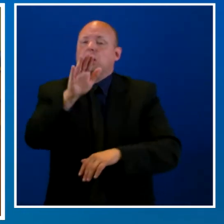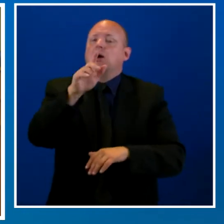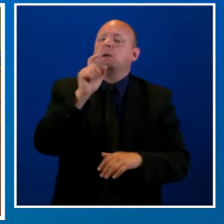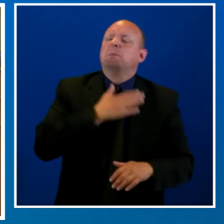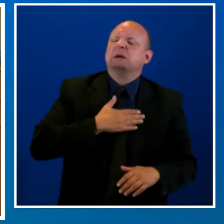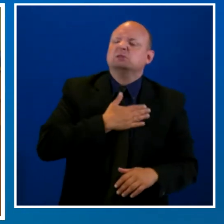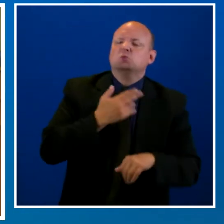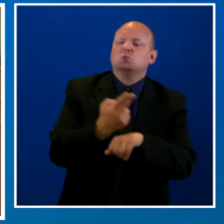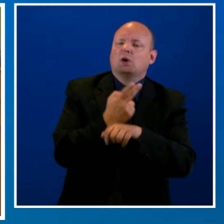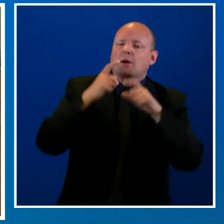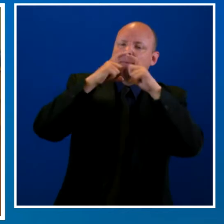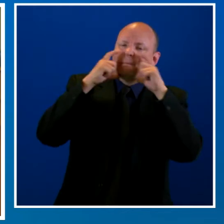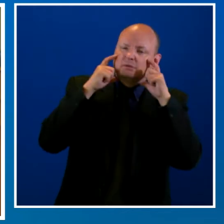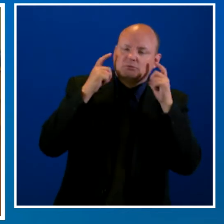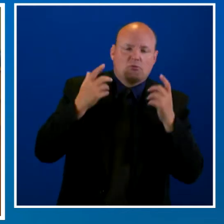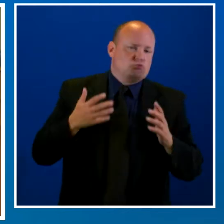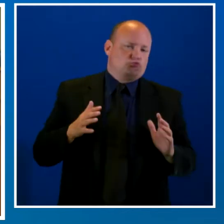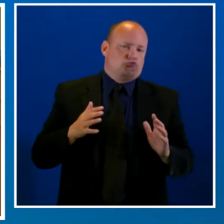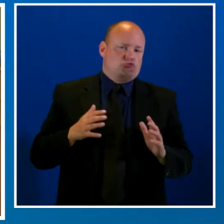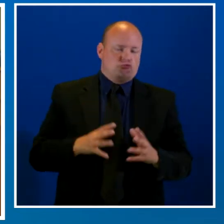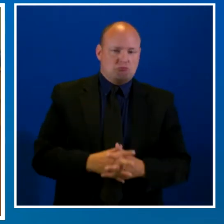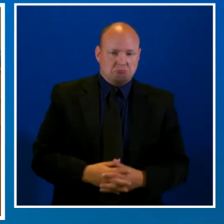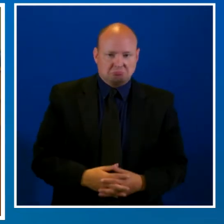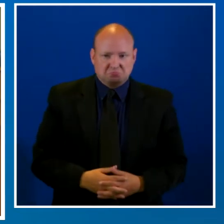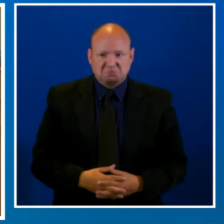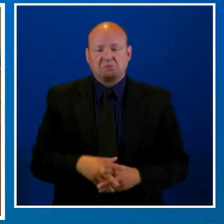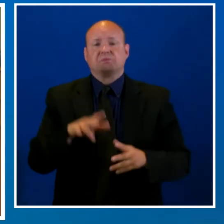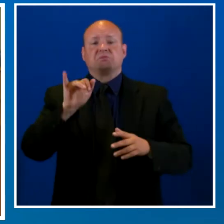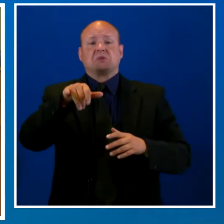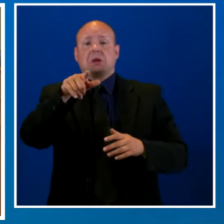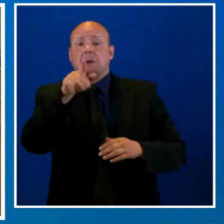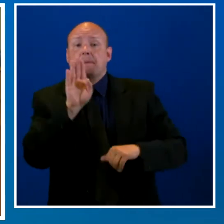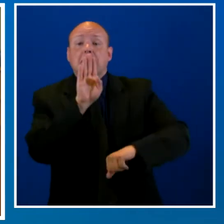Most business sectors will go back to pre-COVID operations